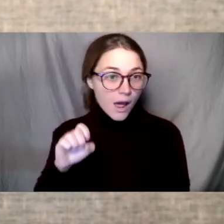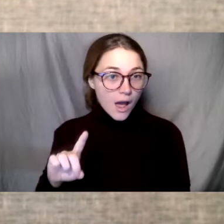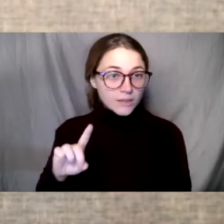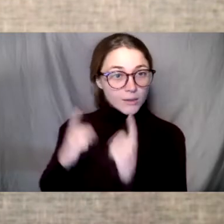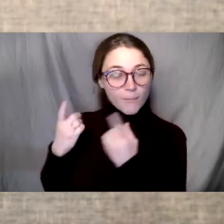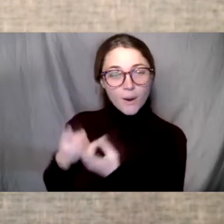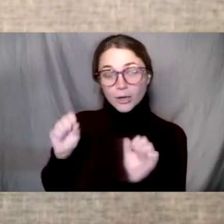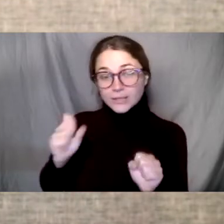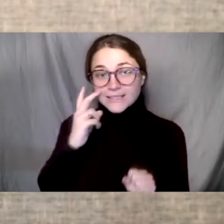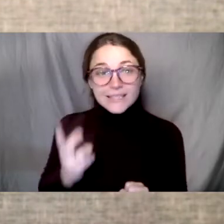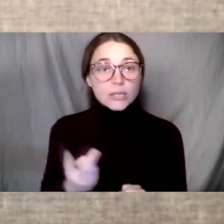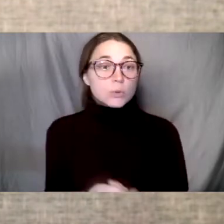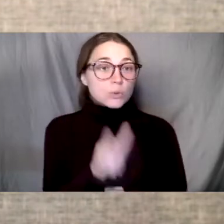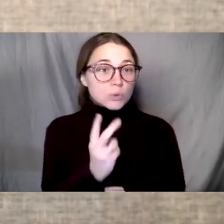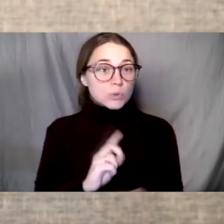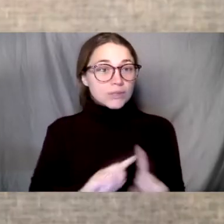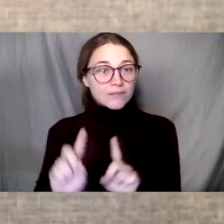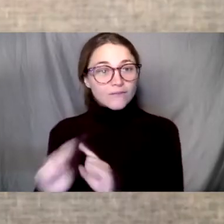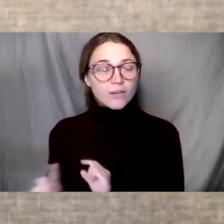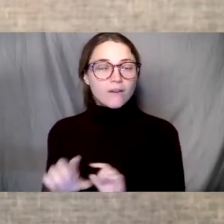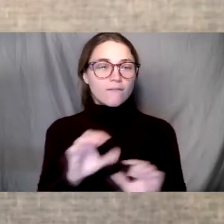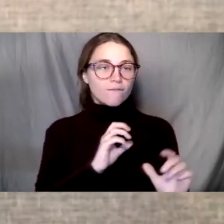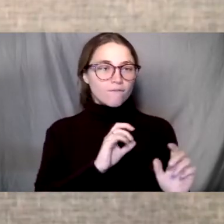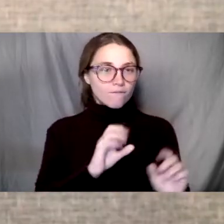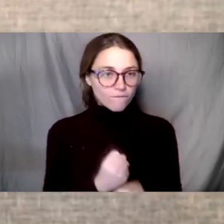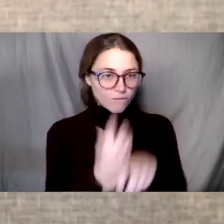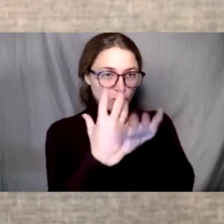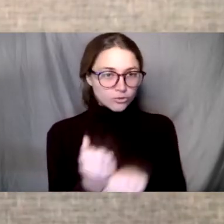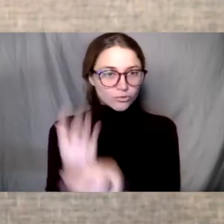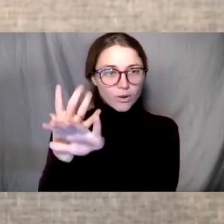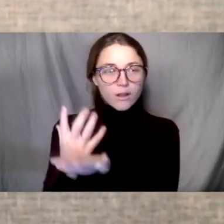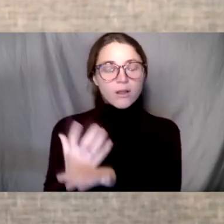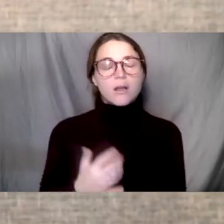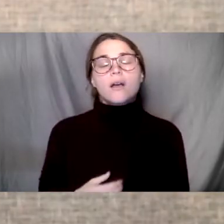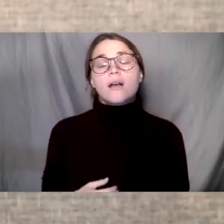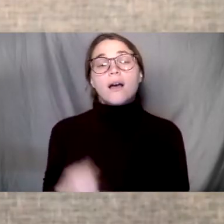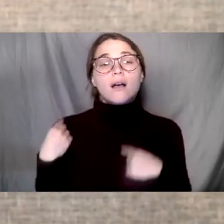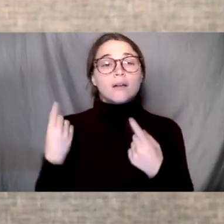forensics and cheerleading the best part of being virtual has been seeing how the staff